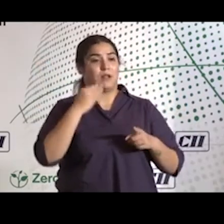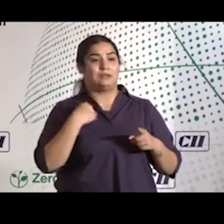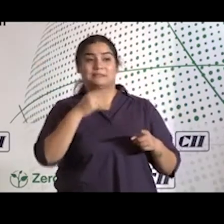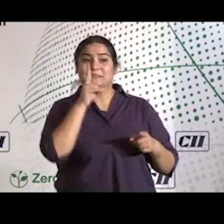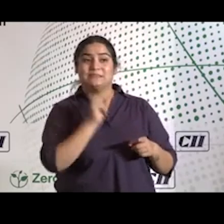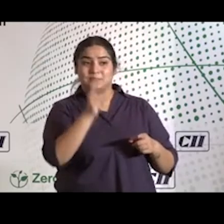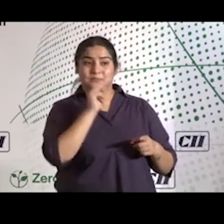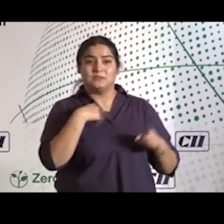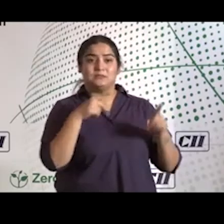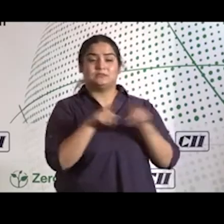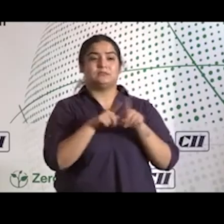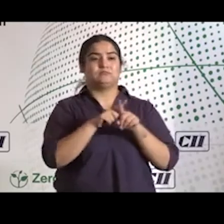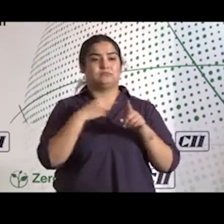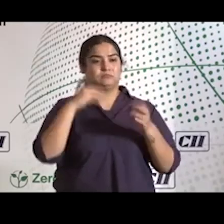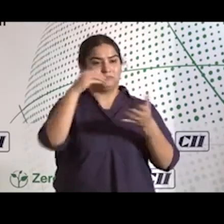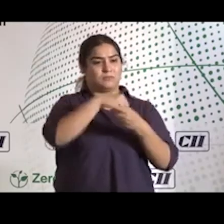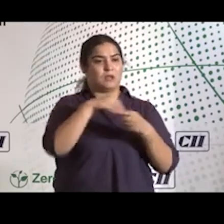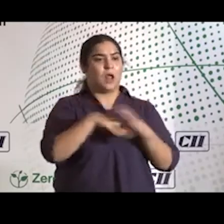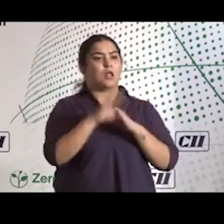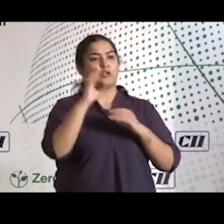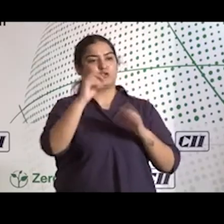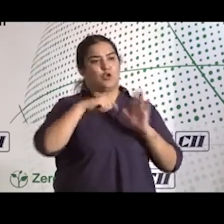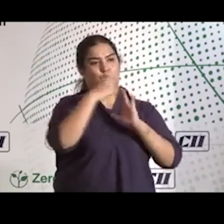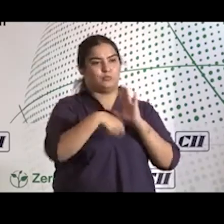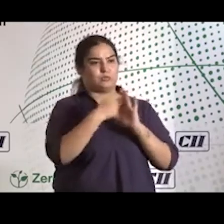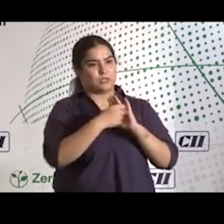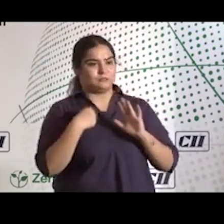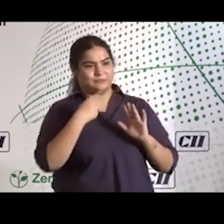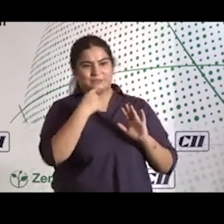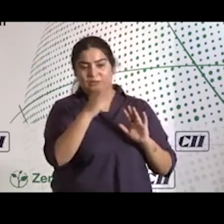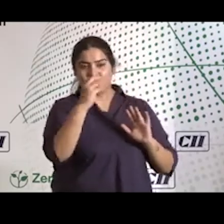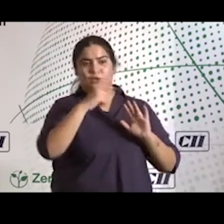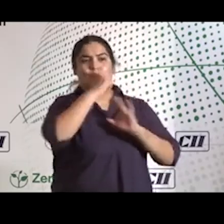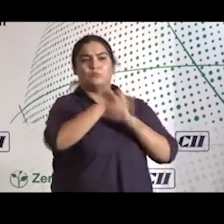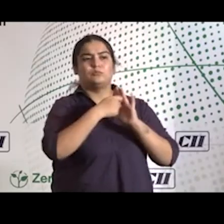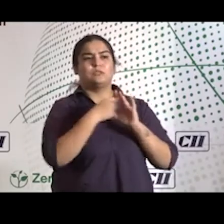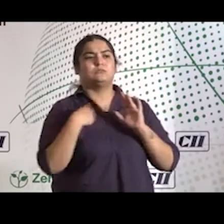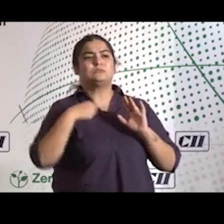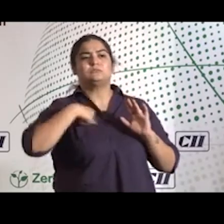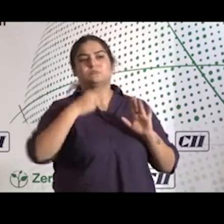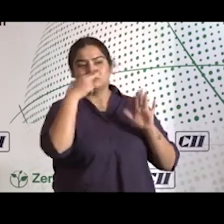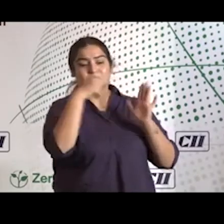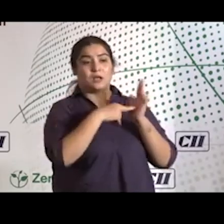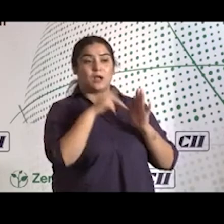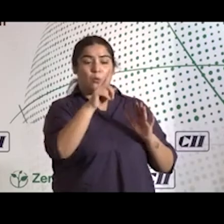a fireside chat at Zero project. And it is very important for us to understand that